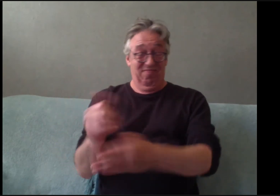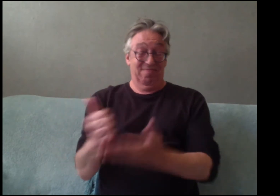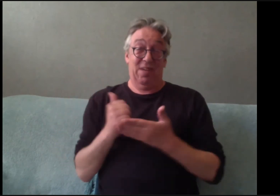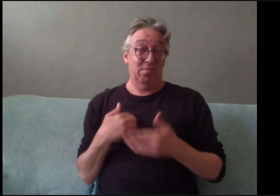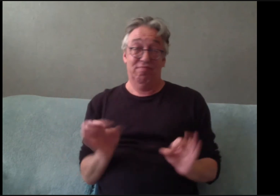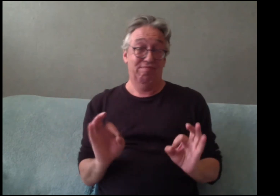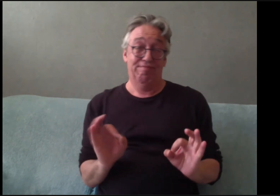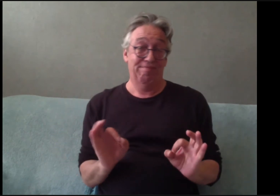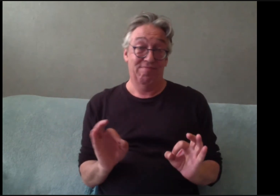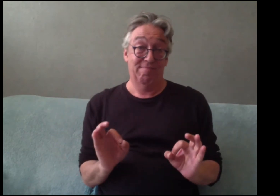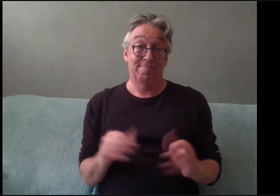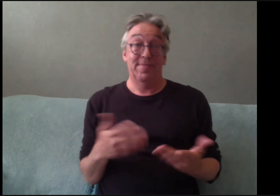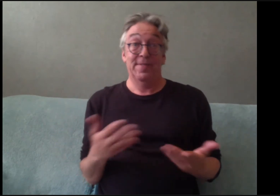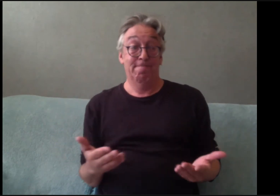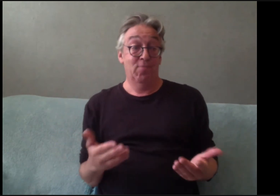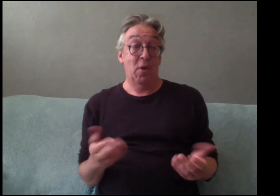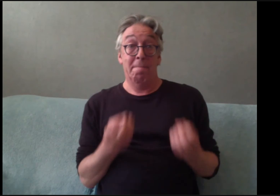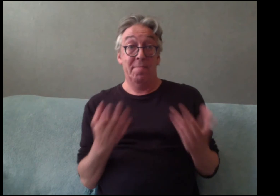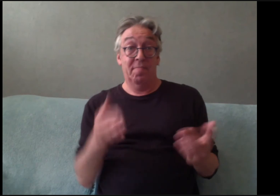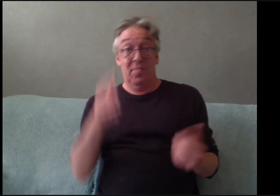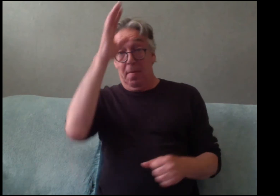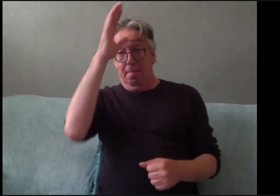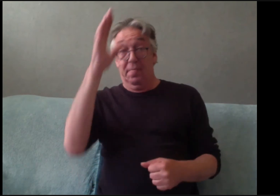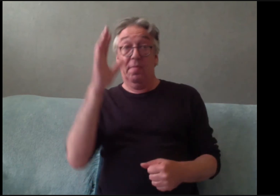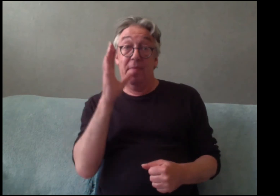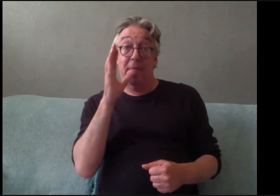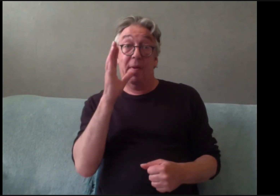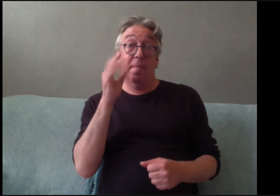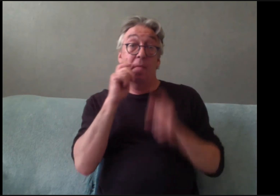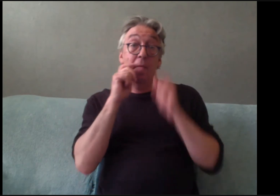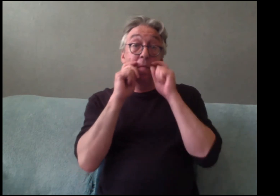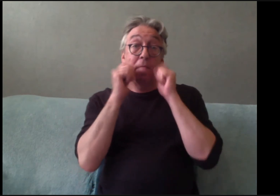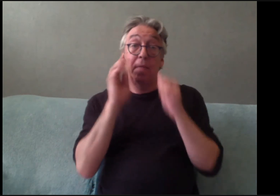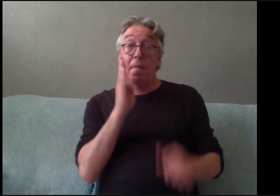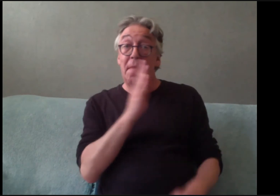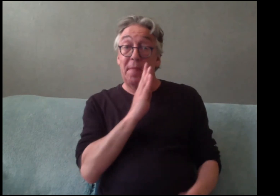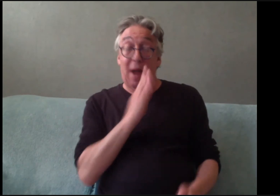It's very challenging when they also have to work at the same time at home.